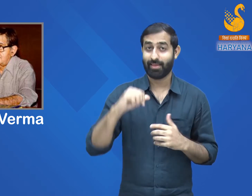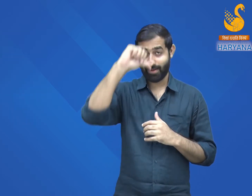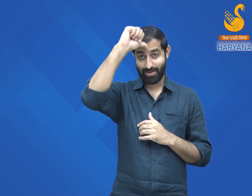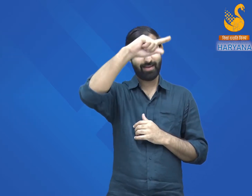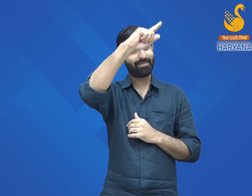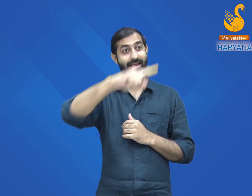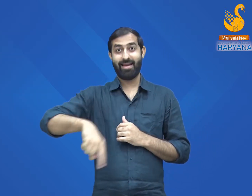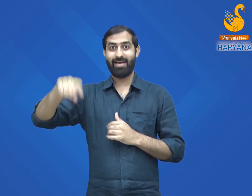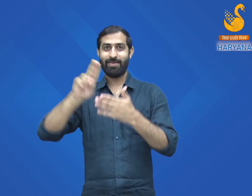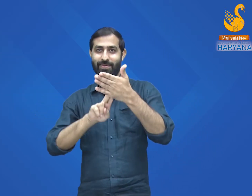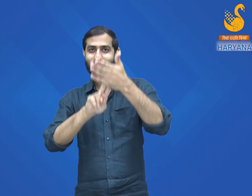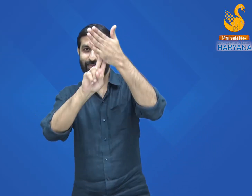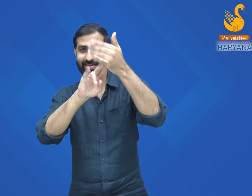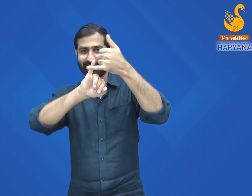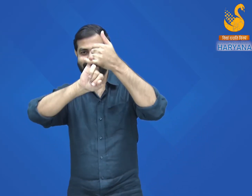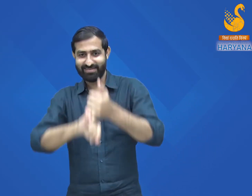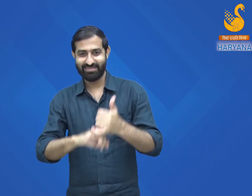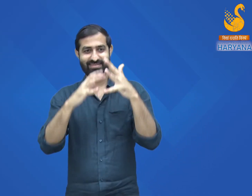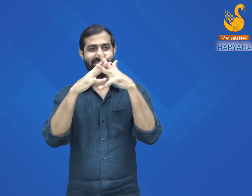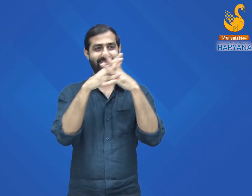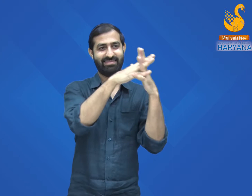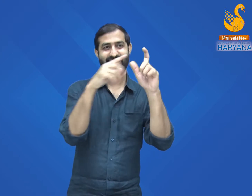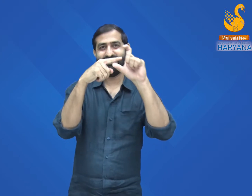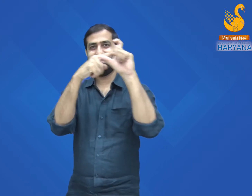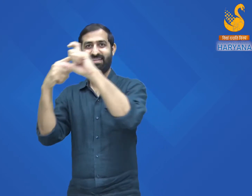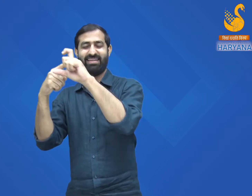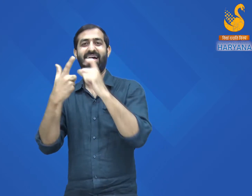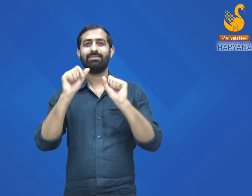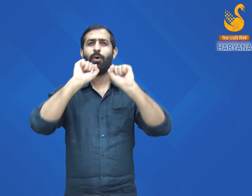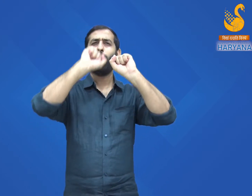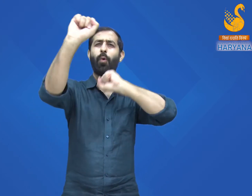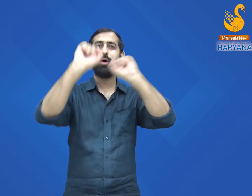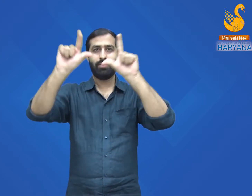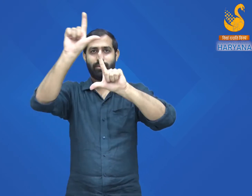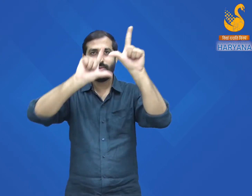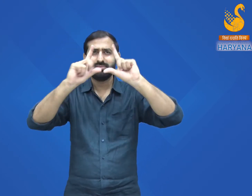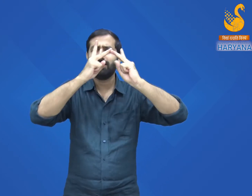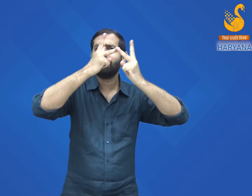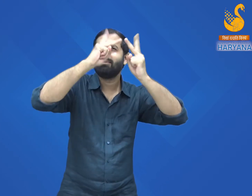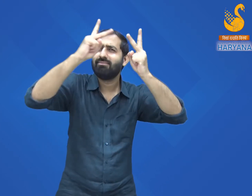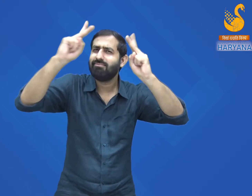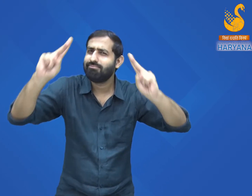and culture in our country. He says that in India from north to south east to west